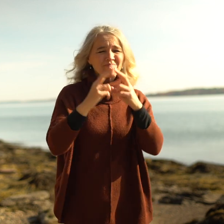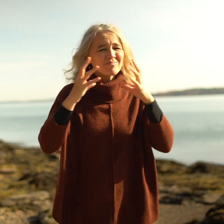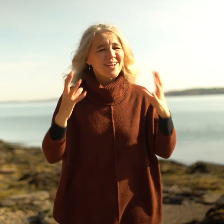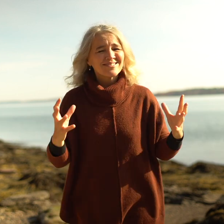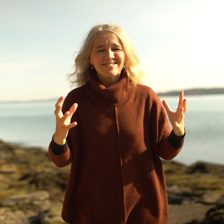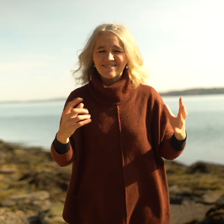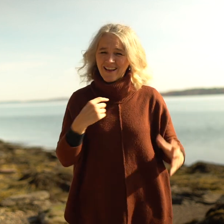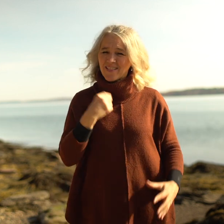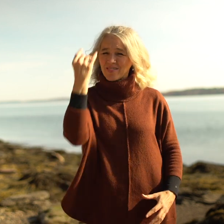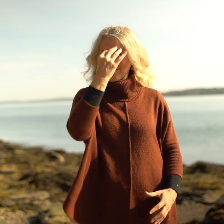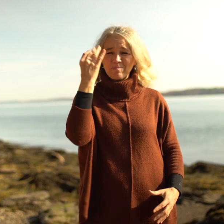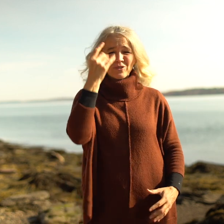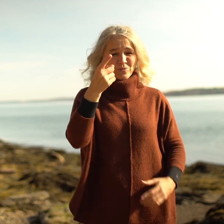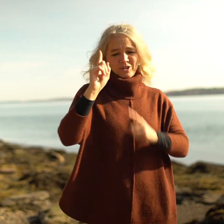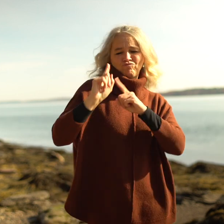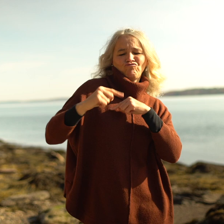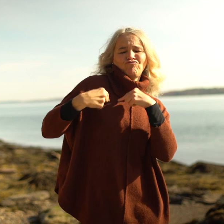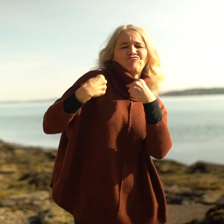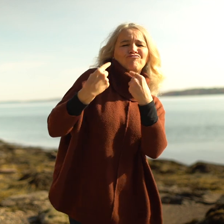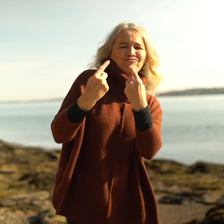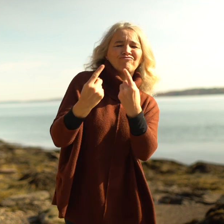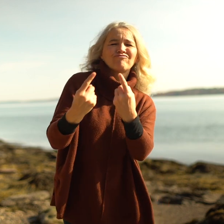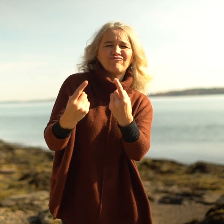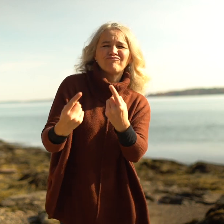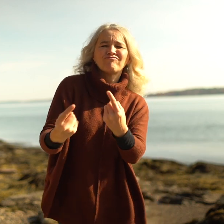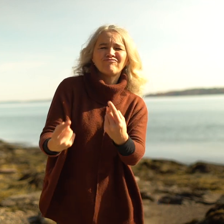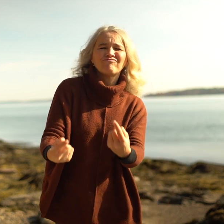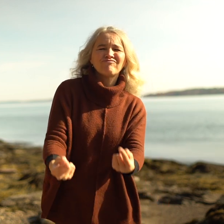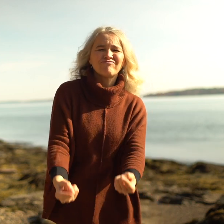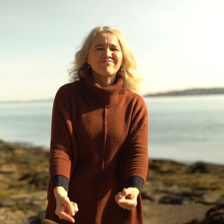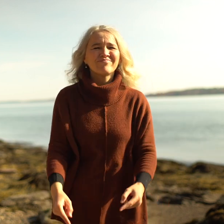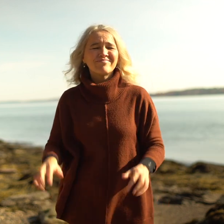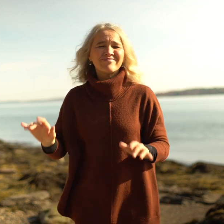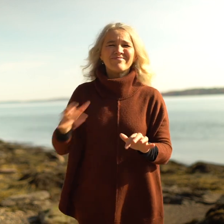But I love you very much, and I’ve been thinking of you